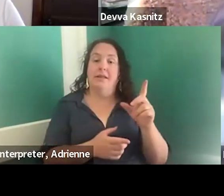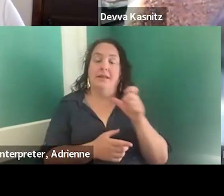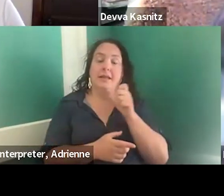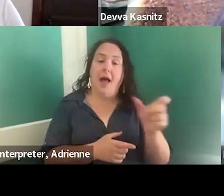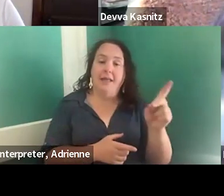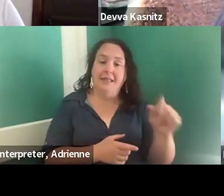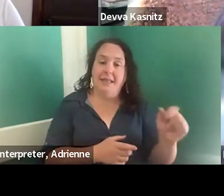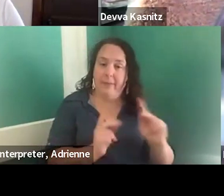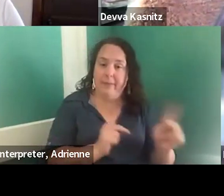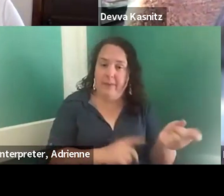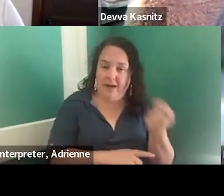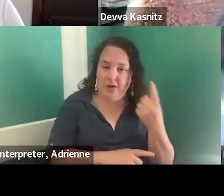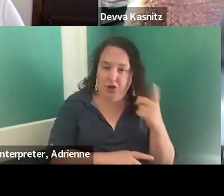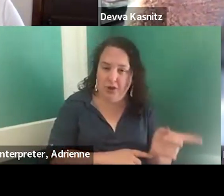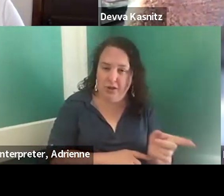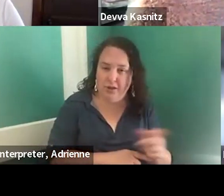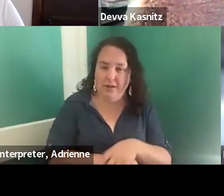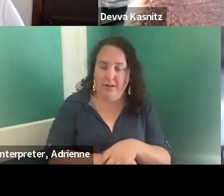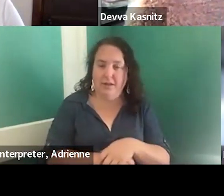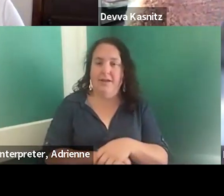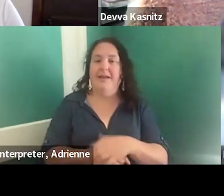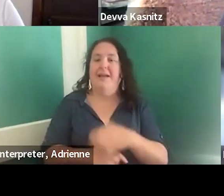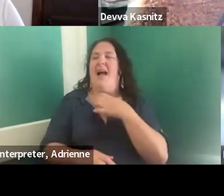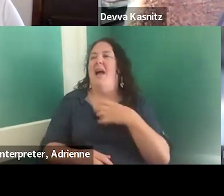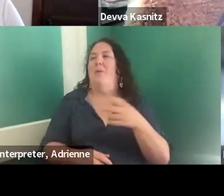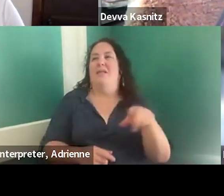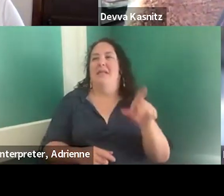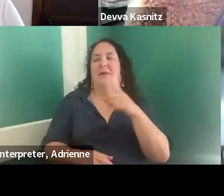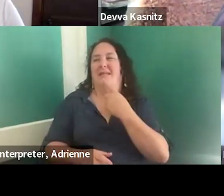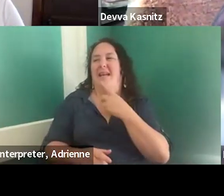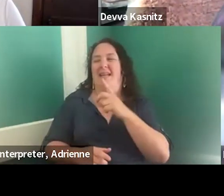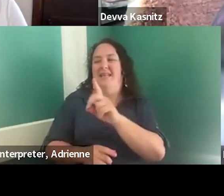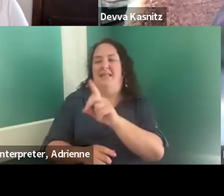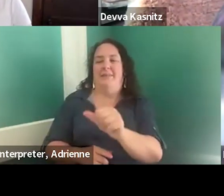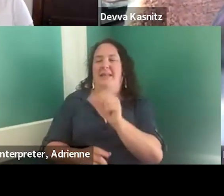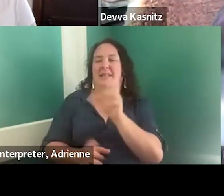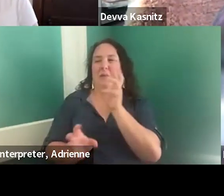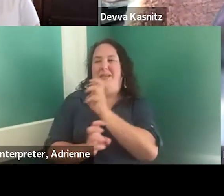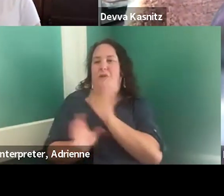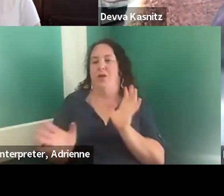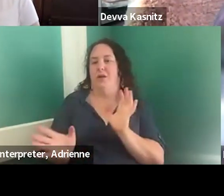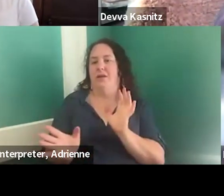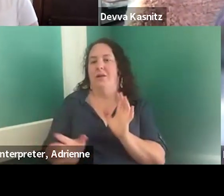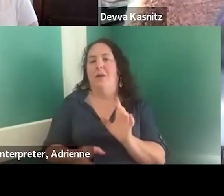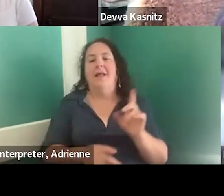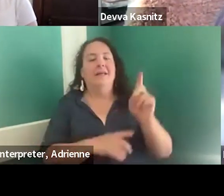I wish people would stop making disability weird. I mean, like disability being weird for good reasons,